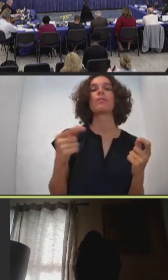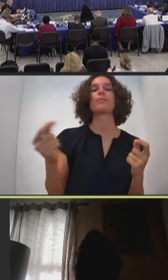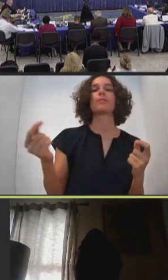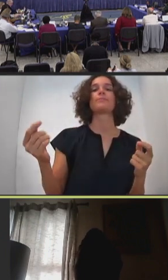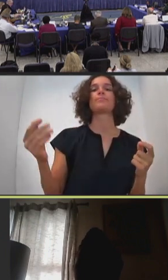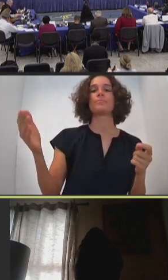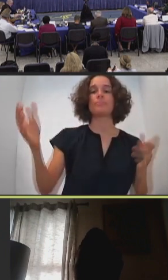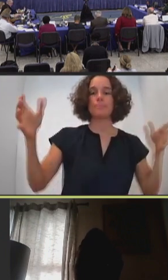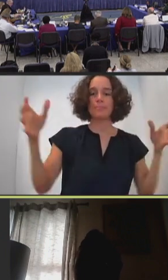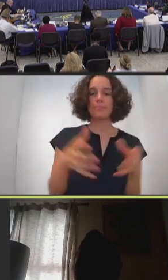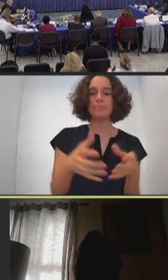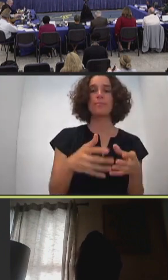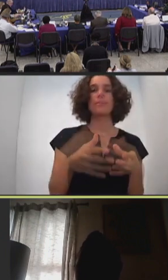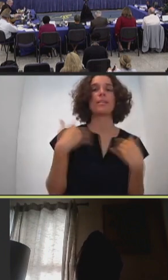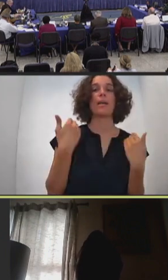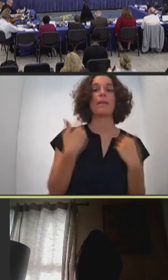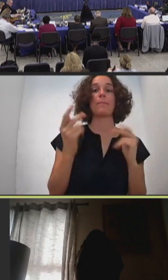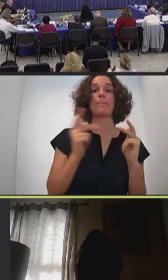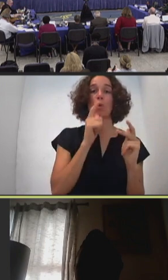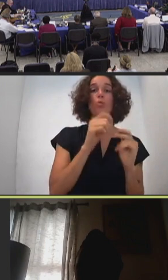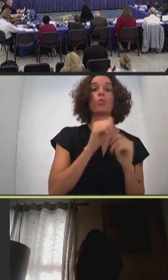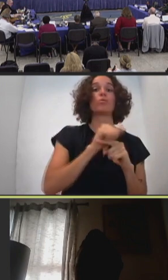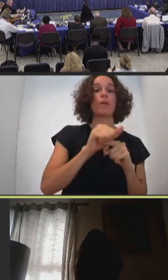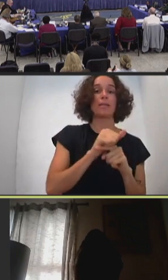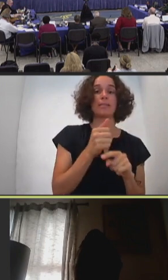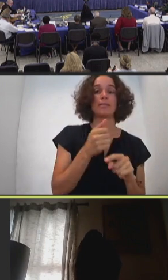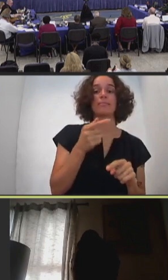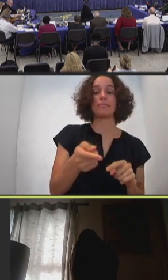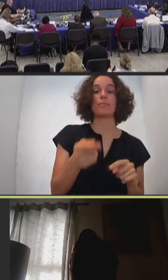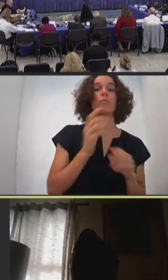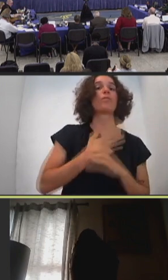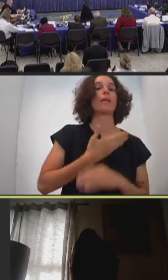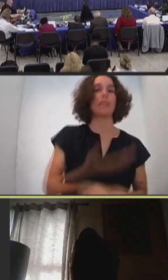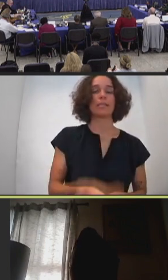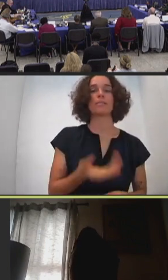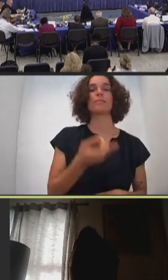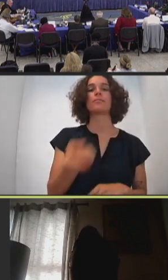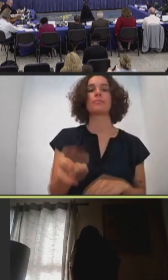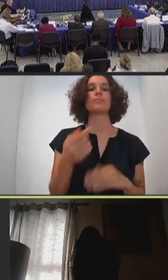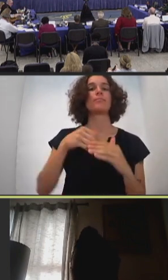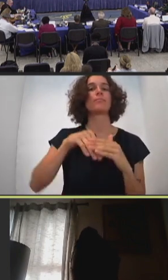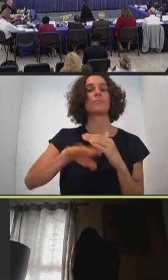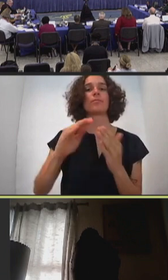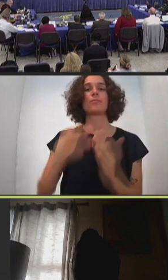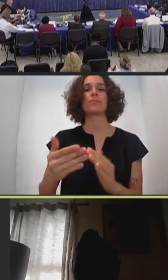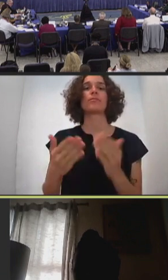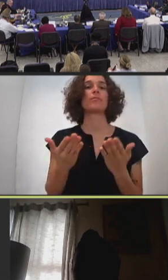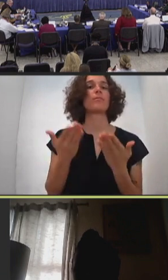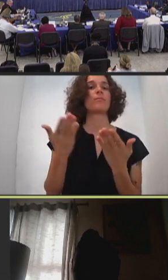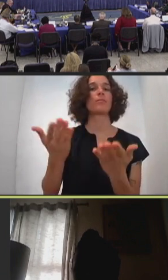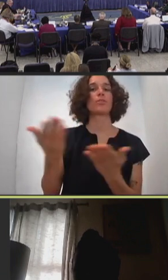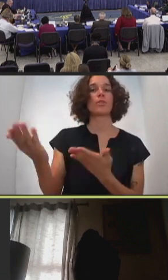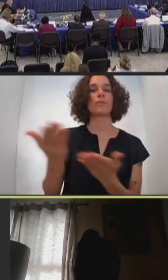willing to go into the communities and take services to the people in need.